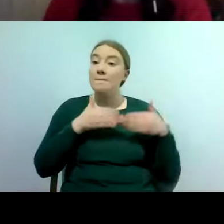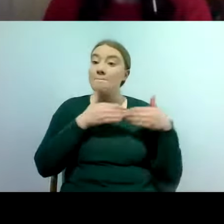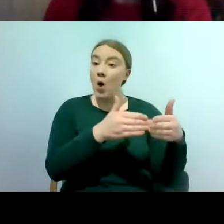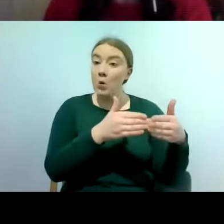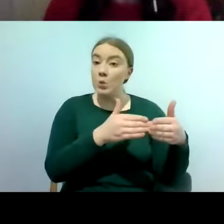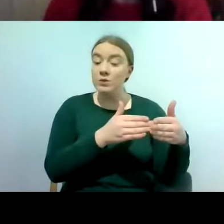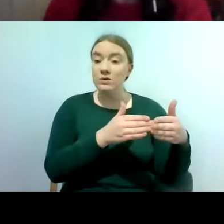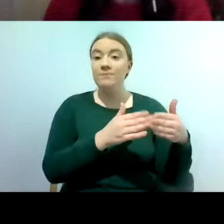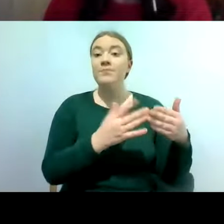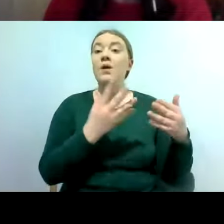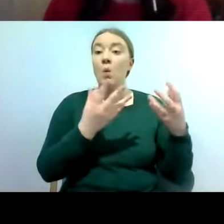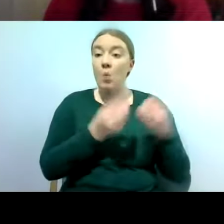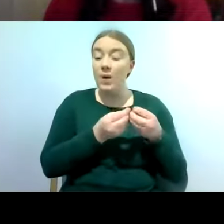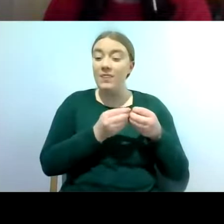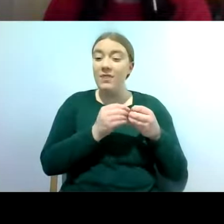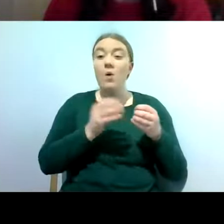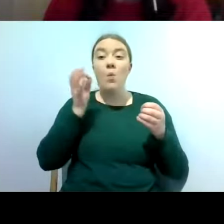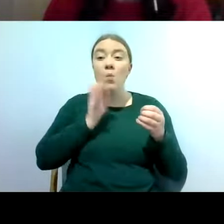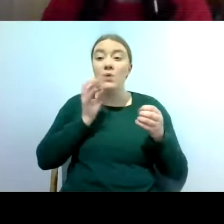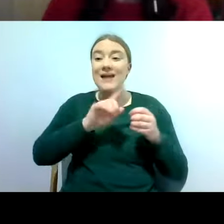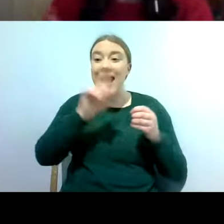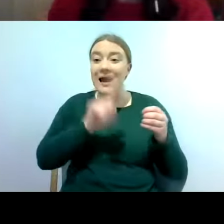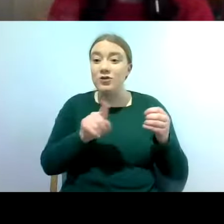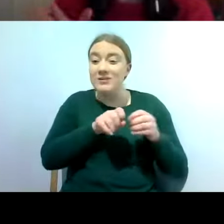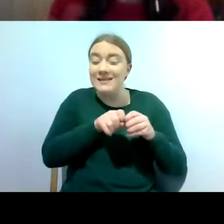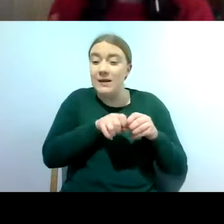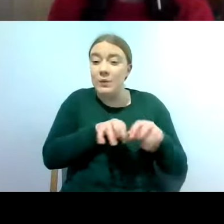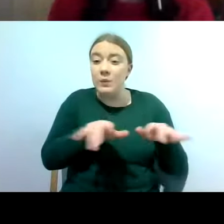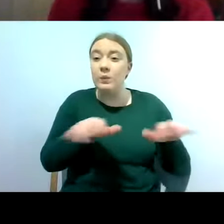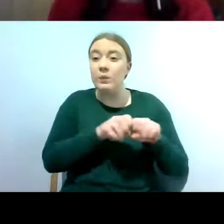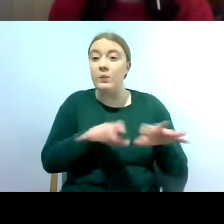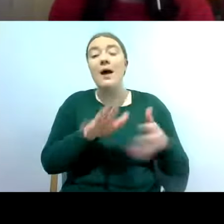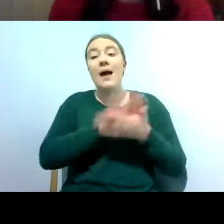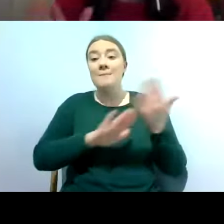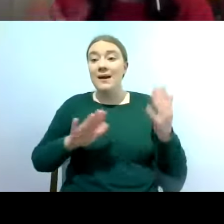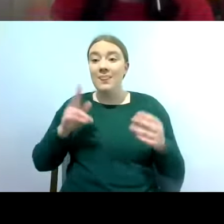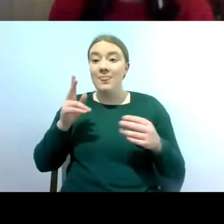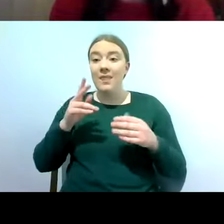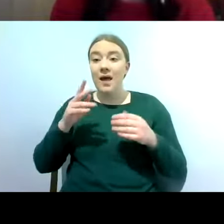current goes through the water this makes the fish kind of lose balance and when they turn on